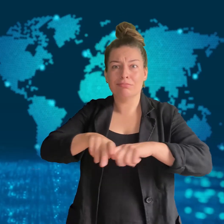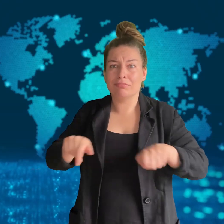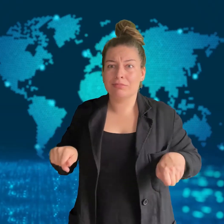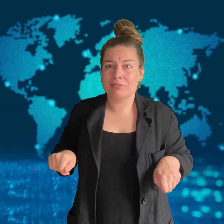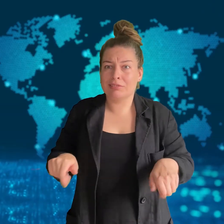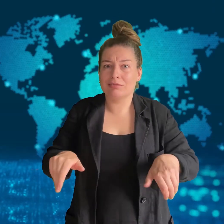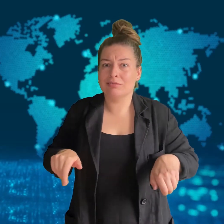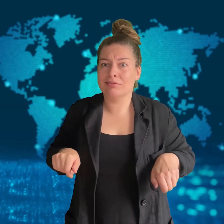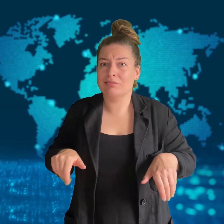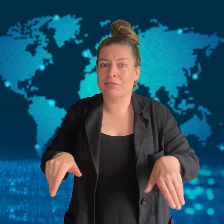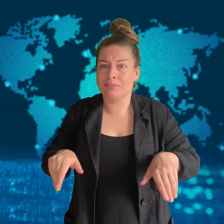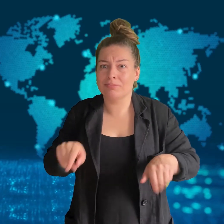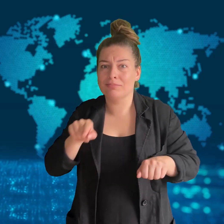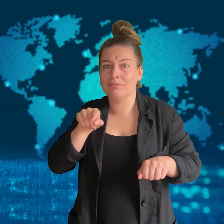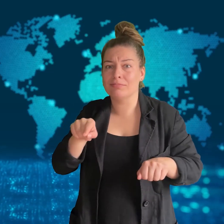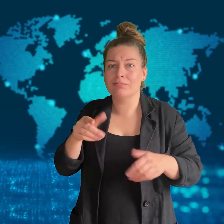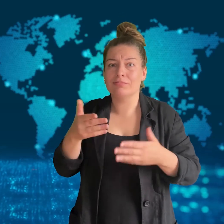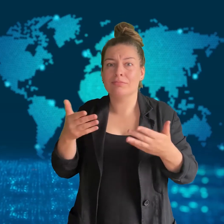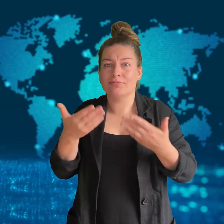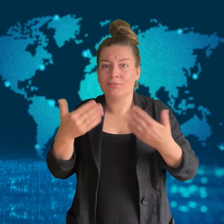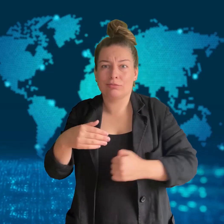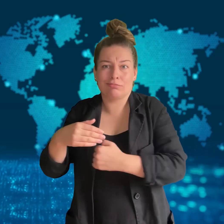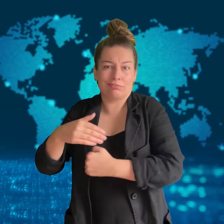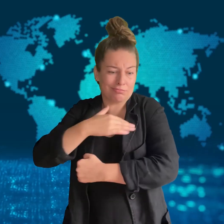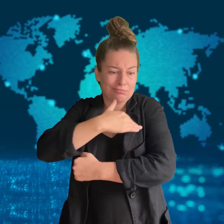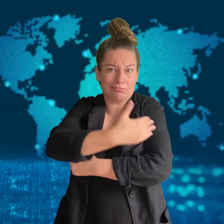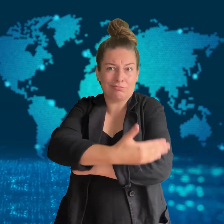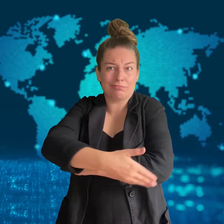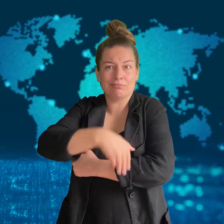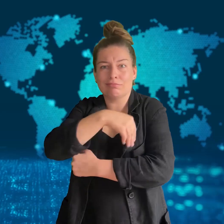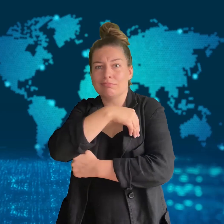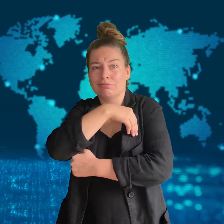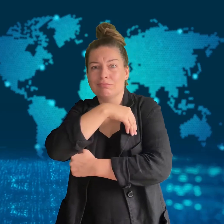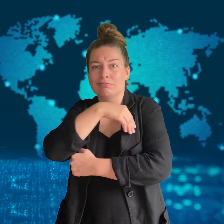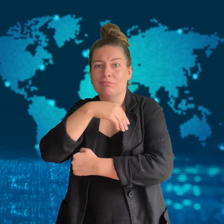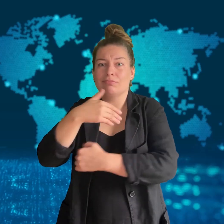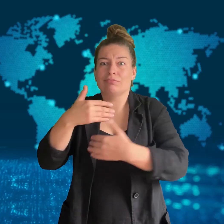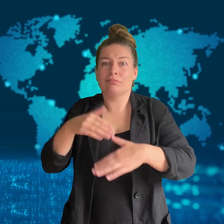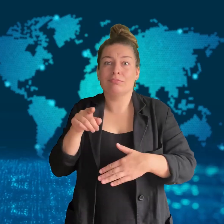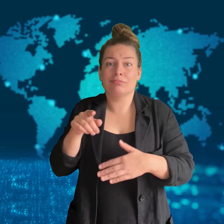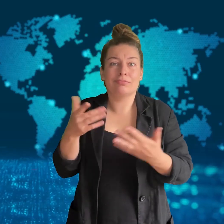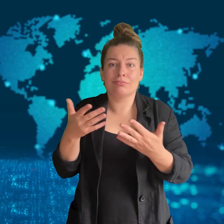She told journalists that after she closed her restaurant,